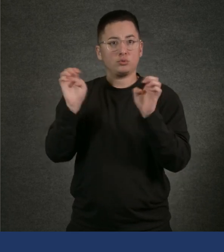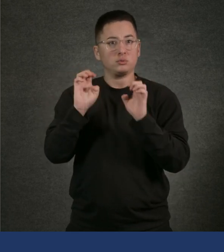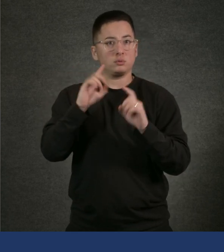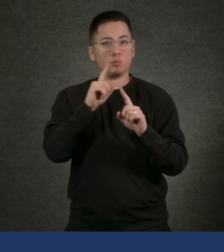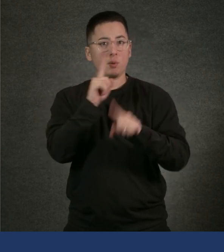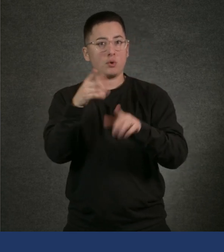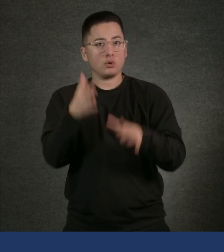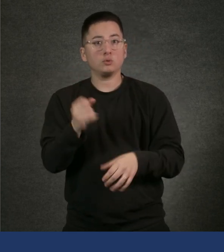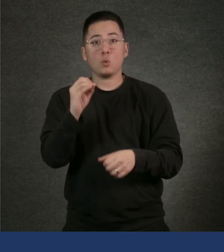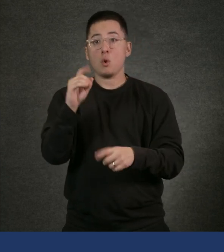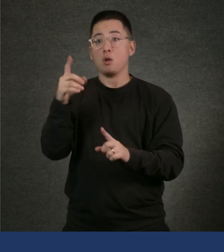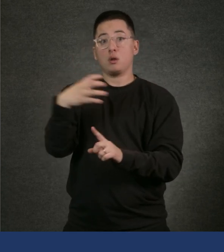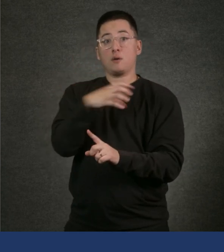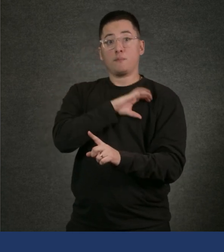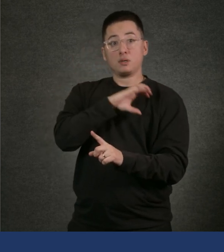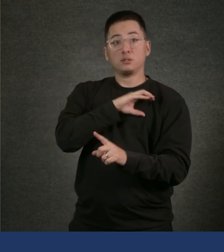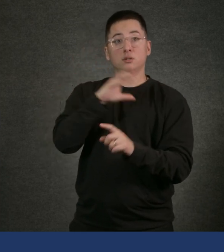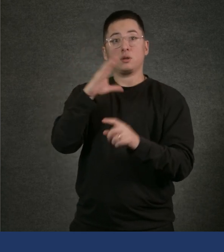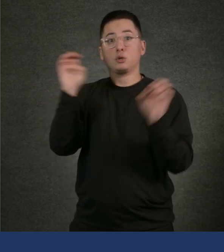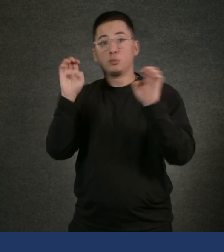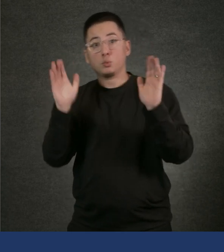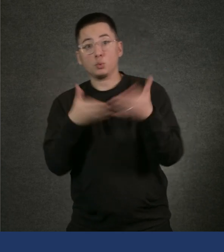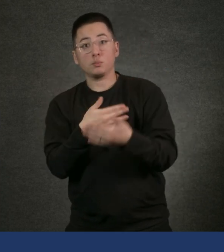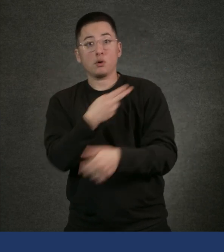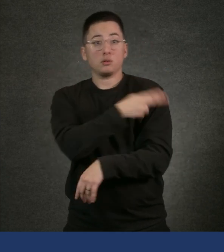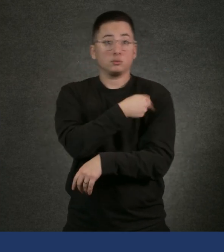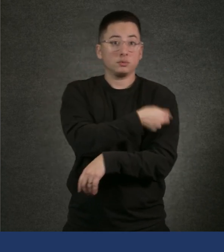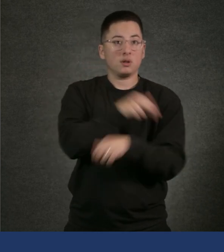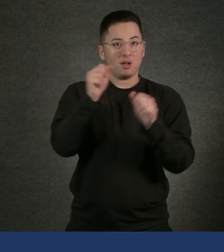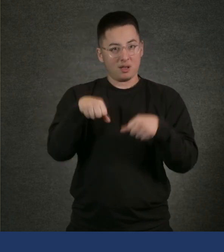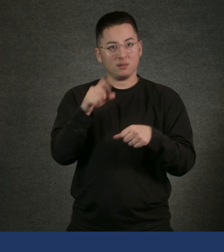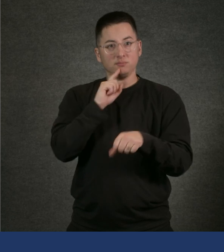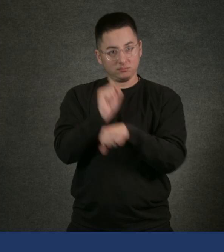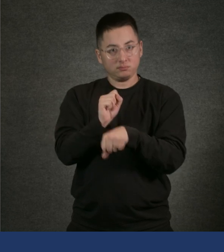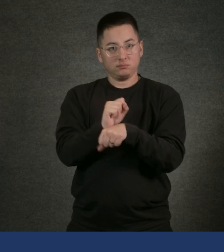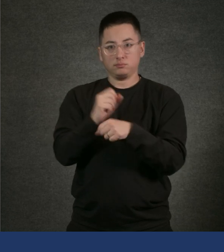are able to adequately intervene in dangerous situations.